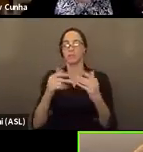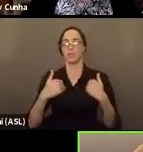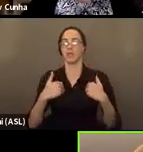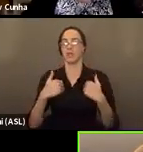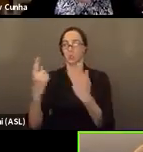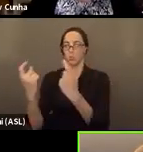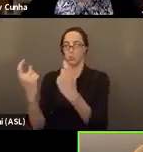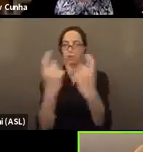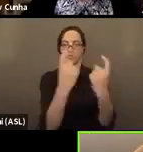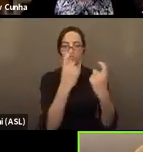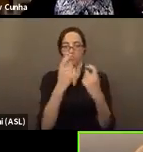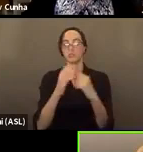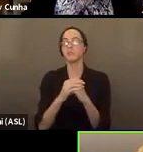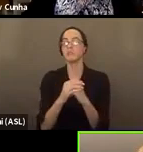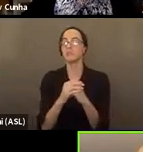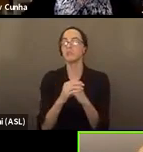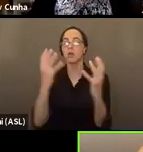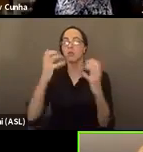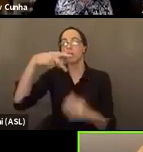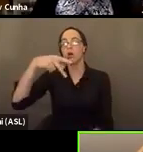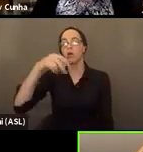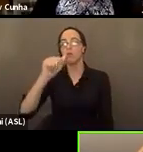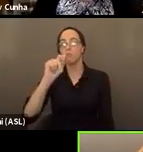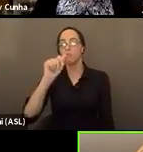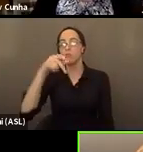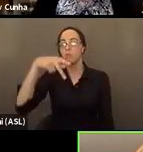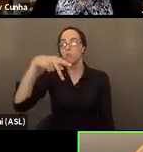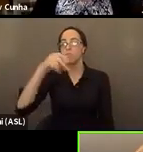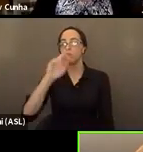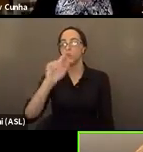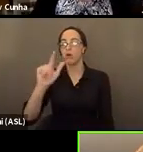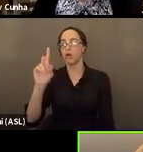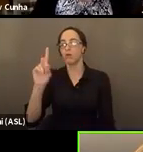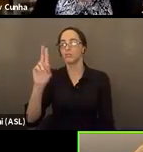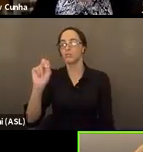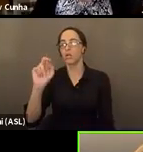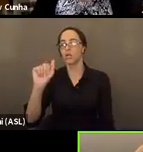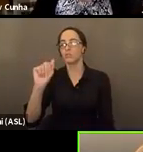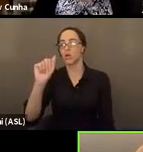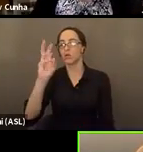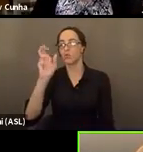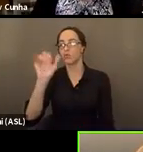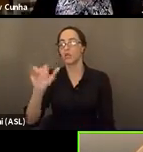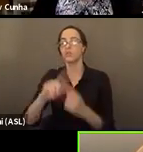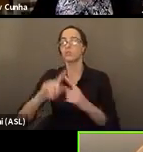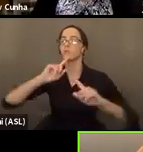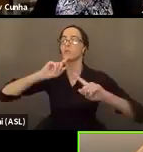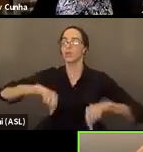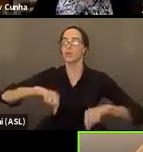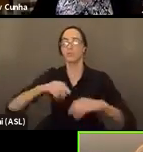the phone number for the information and assistance line at the county which is a five